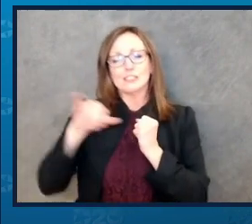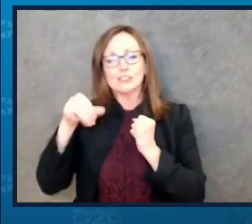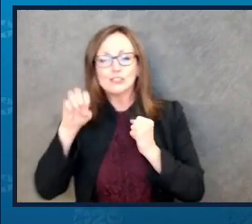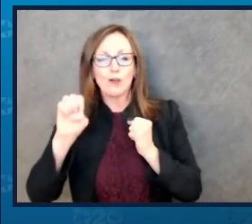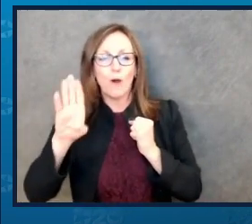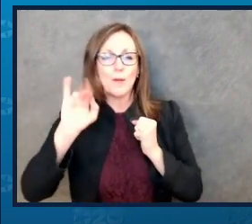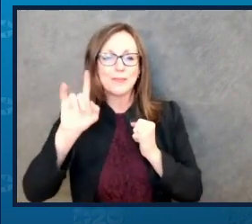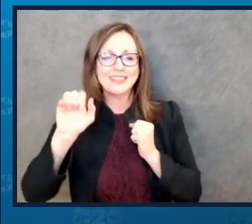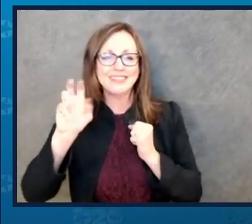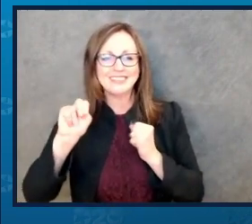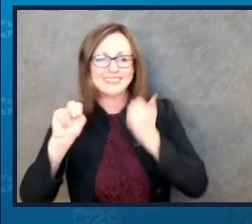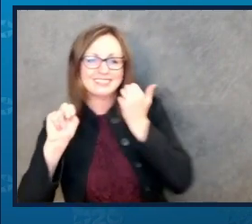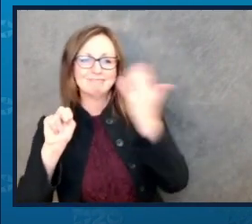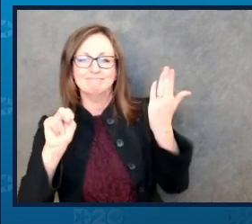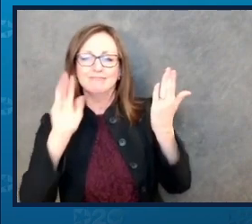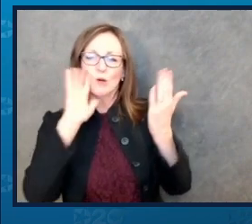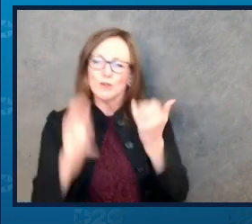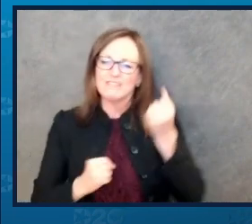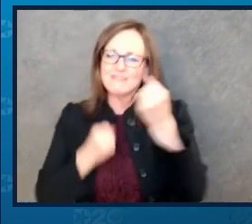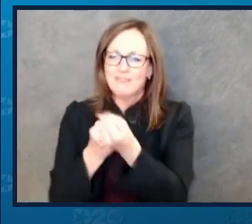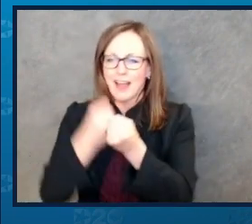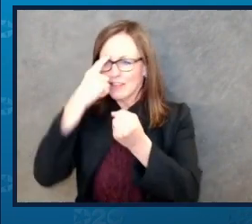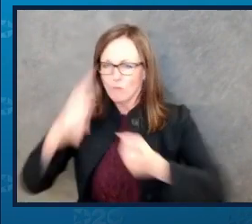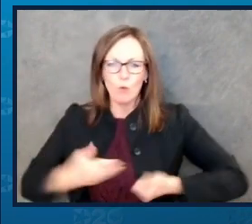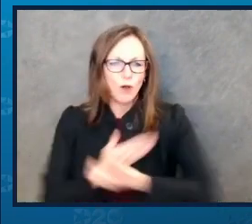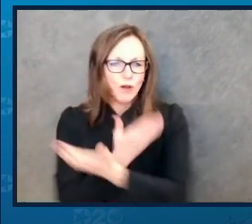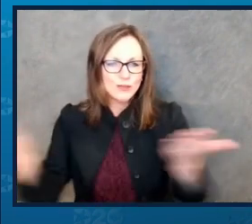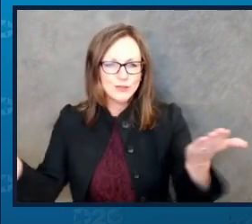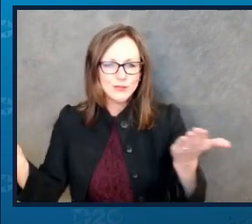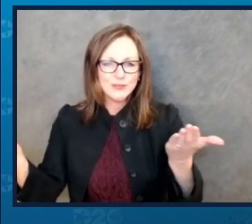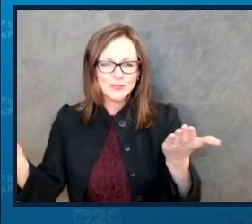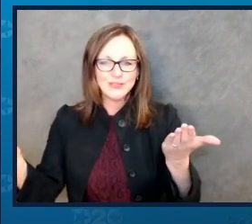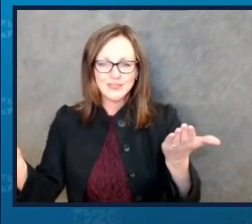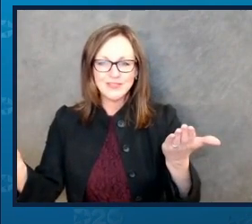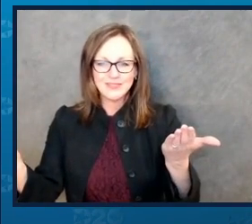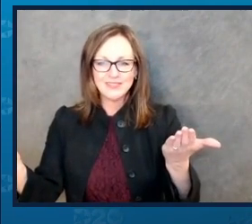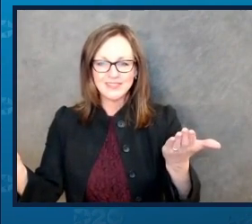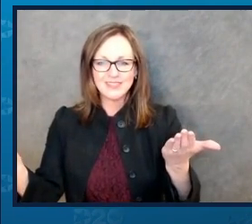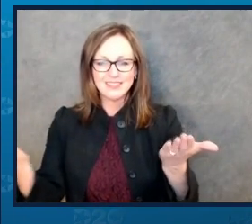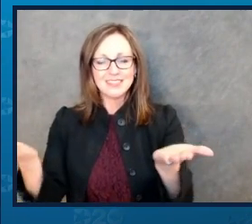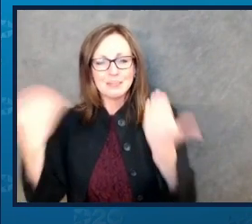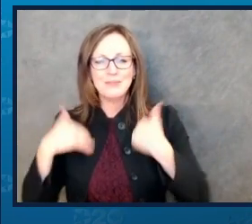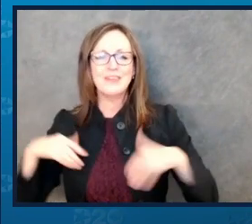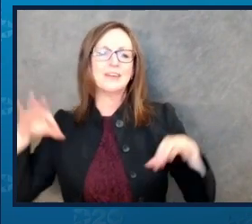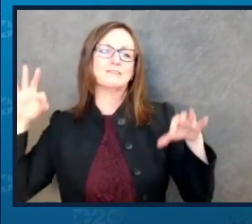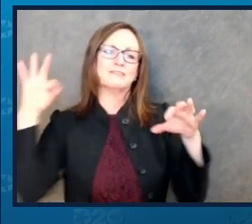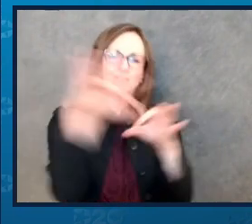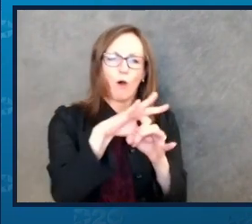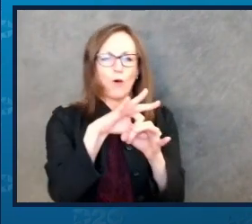JOIN US IN THIS FIGHT.